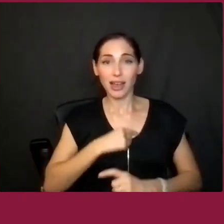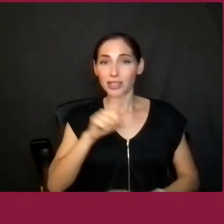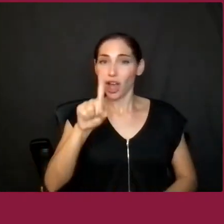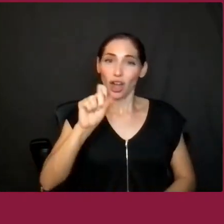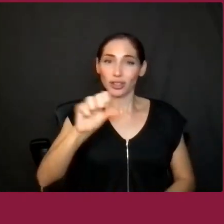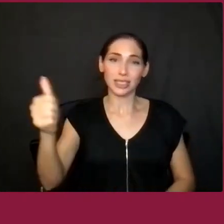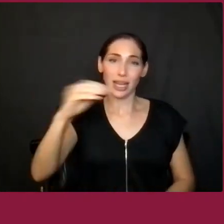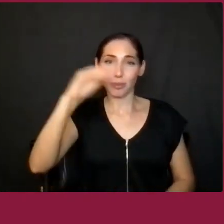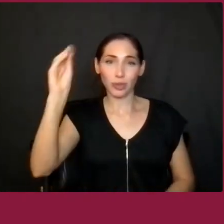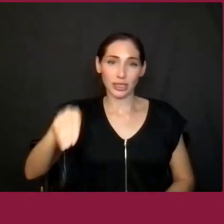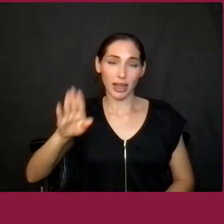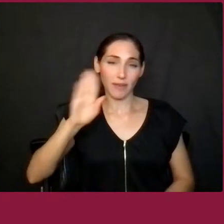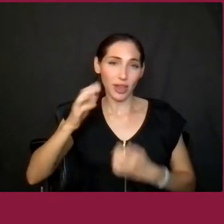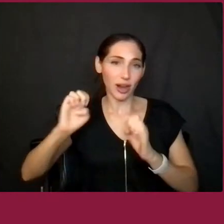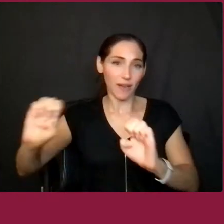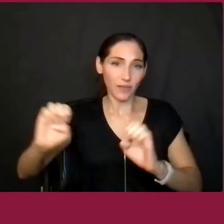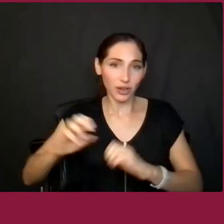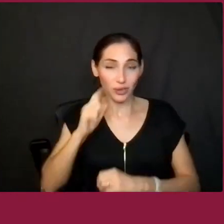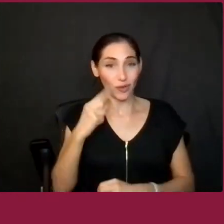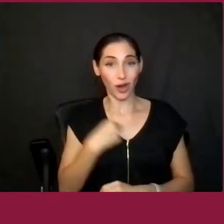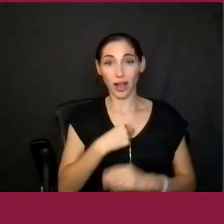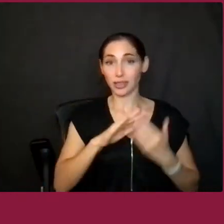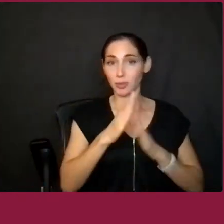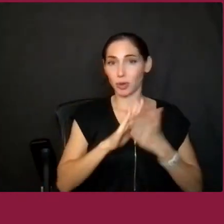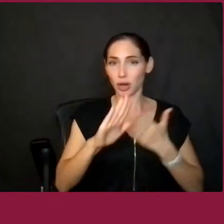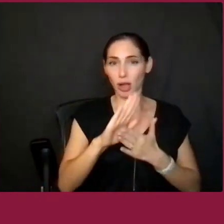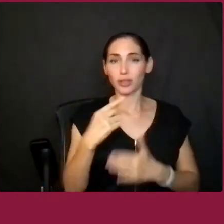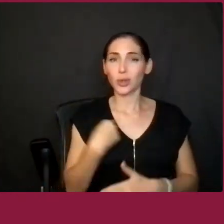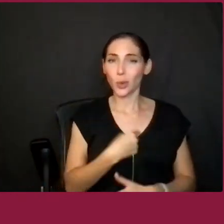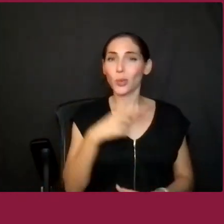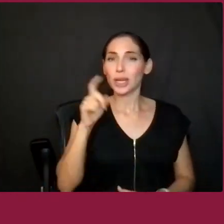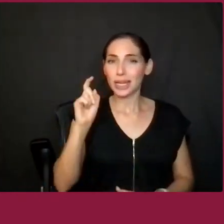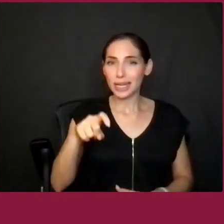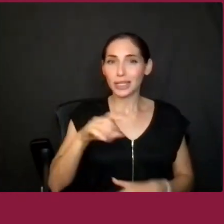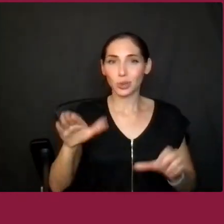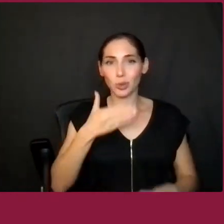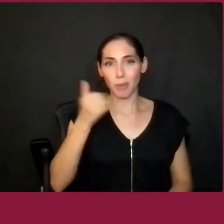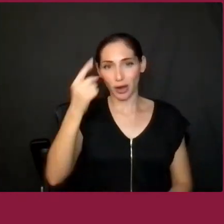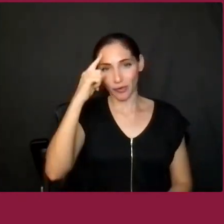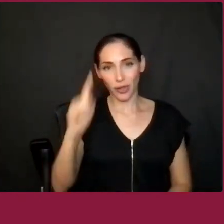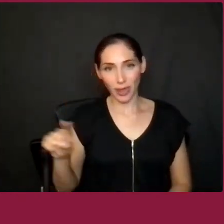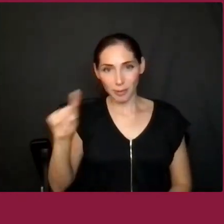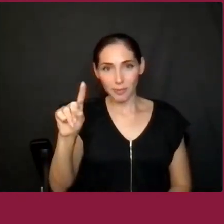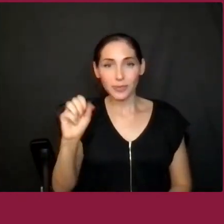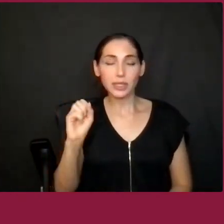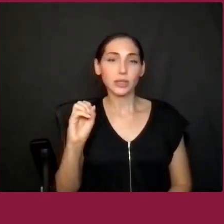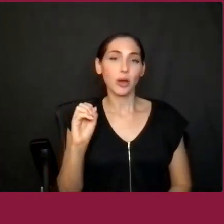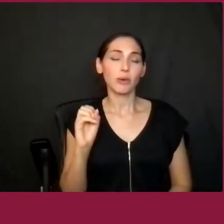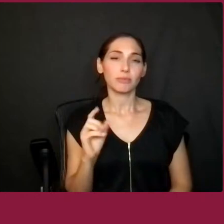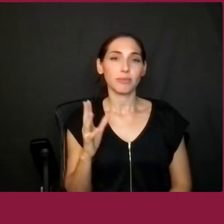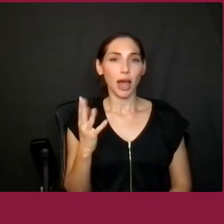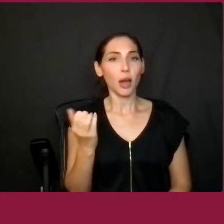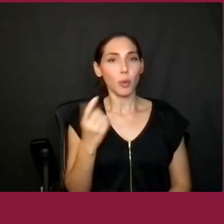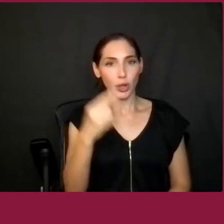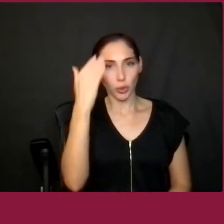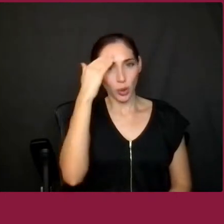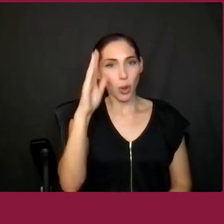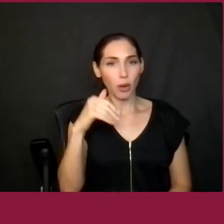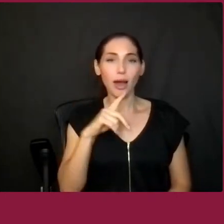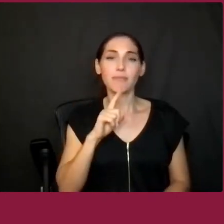And I think as a community college, we need to do better for them. So I just want you to know I will certainly look into that.